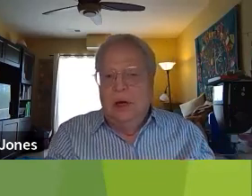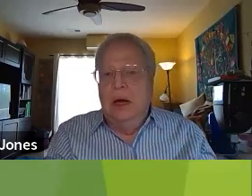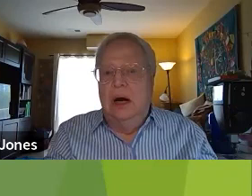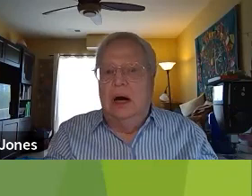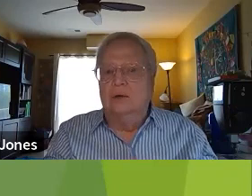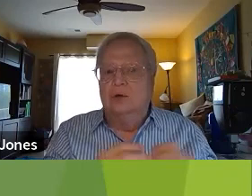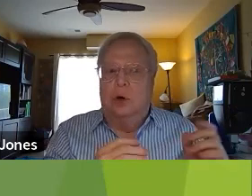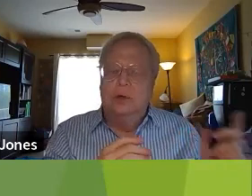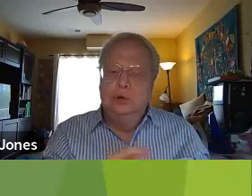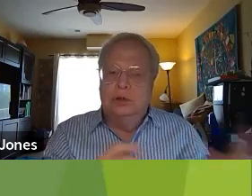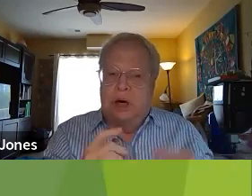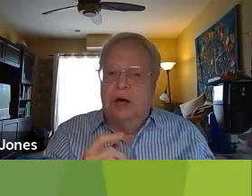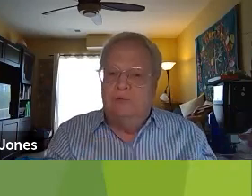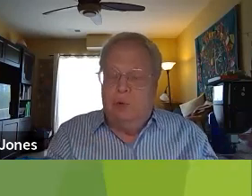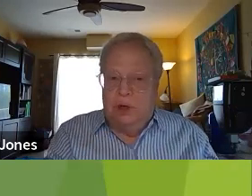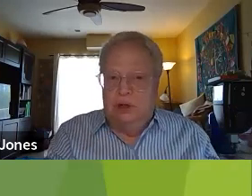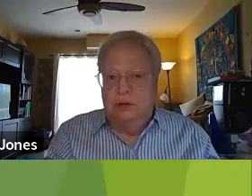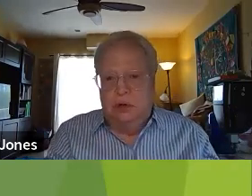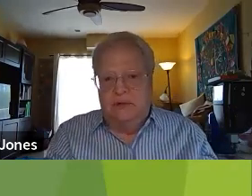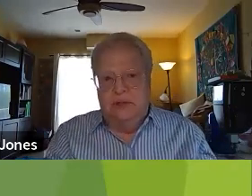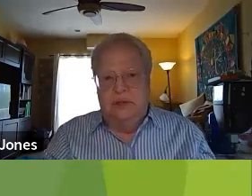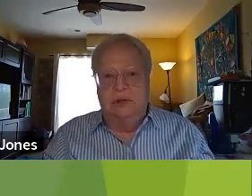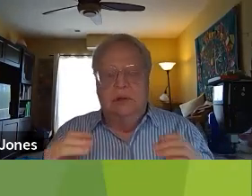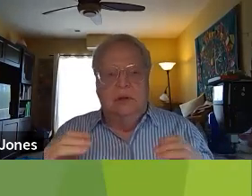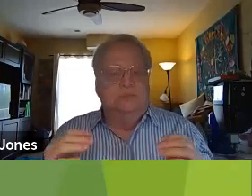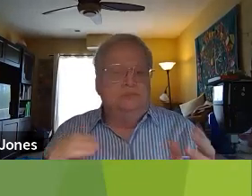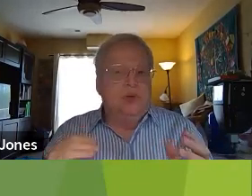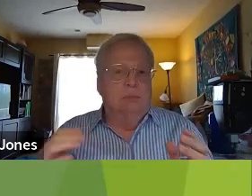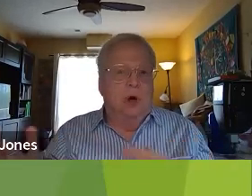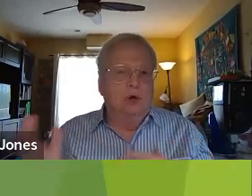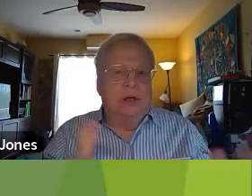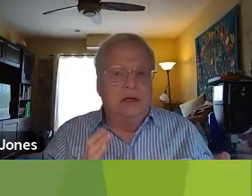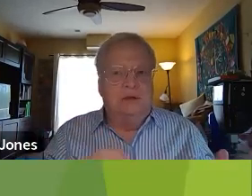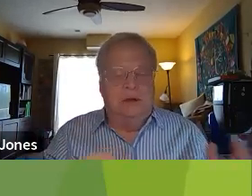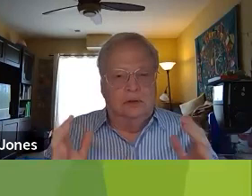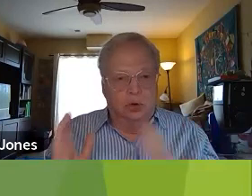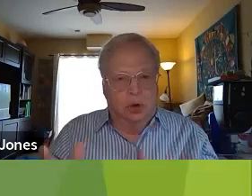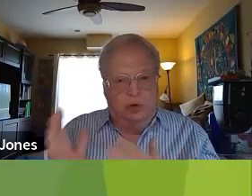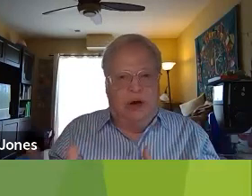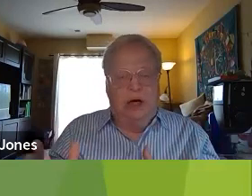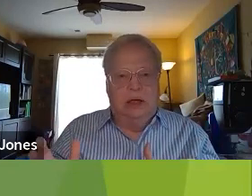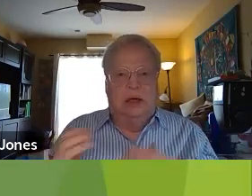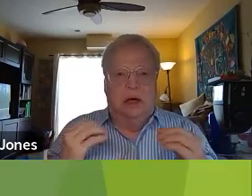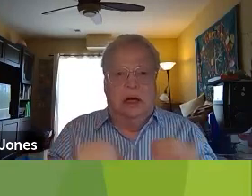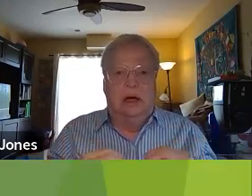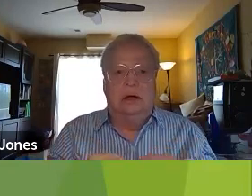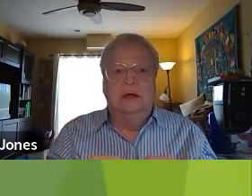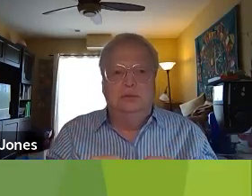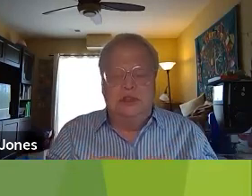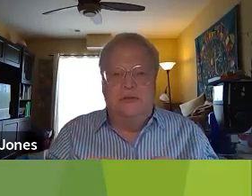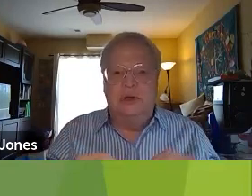And so when you sign up for one of those services, in most cases, you are provided a specific